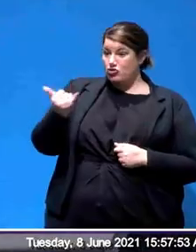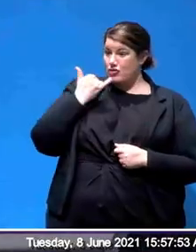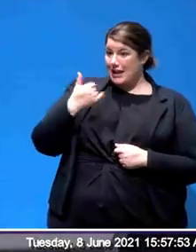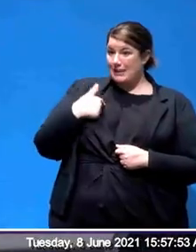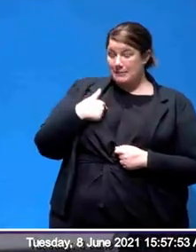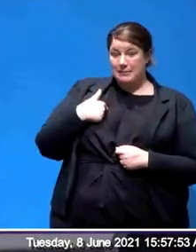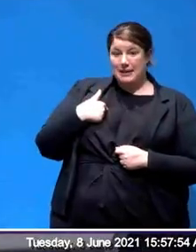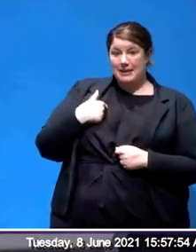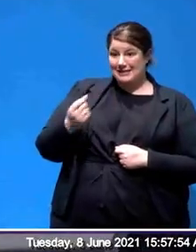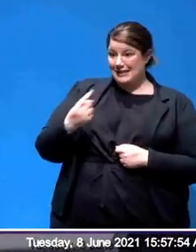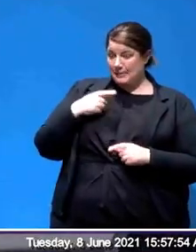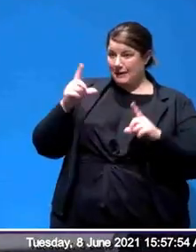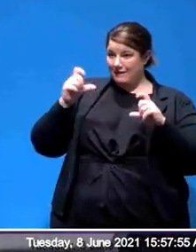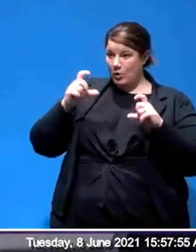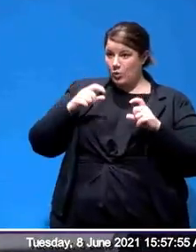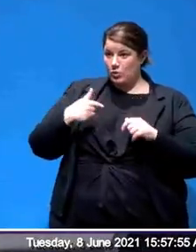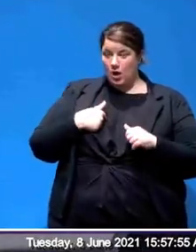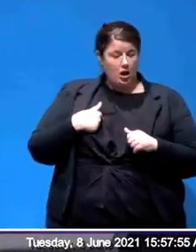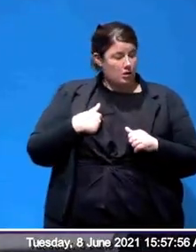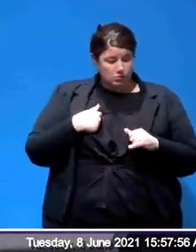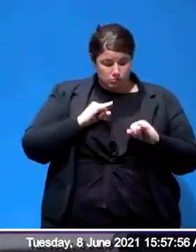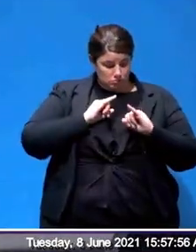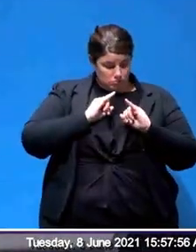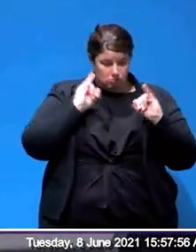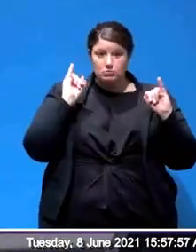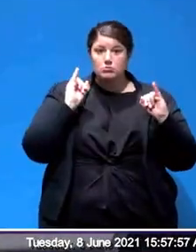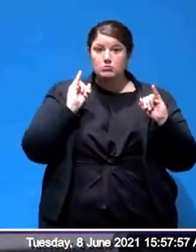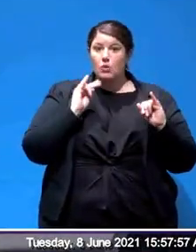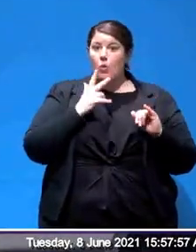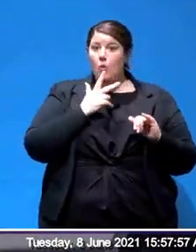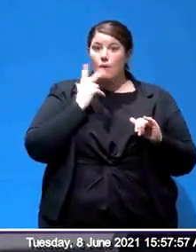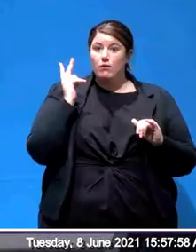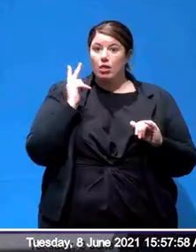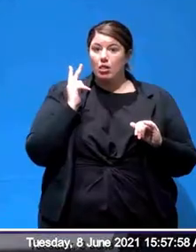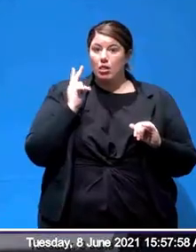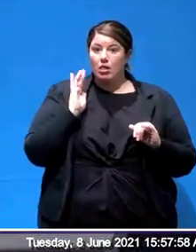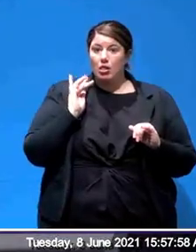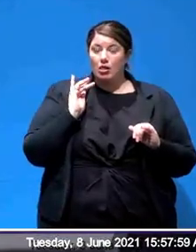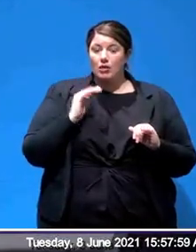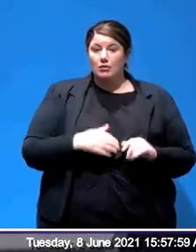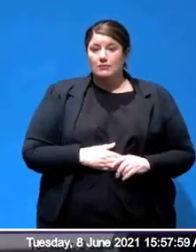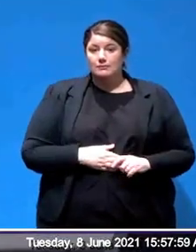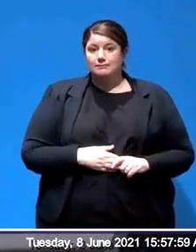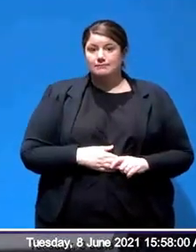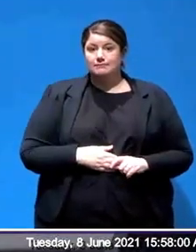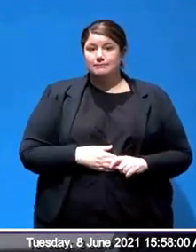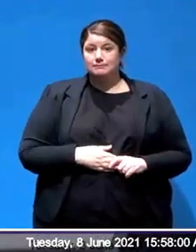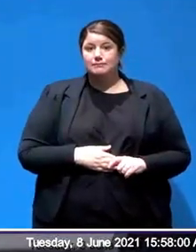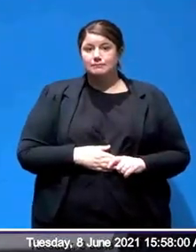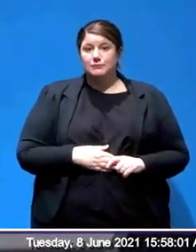again, I was completely horrified that I was hearing this from a mum, as opposed to internally.